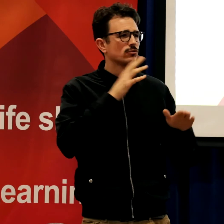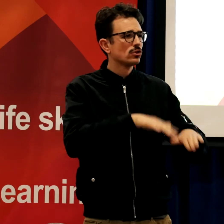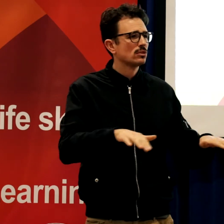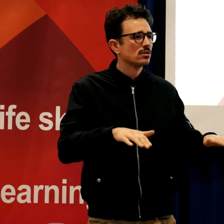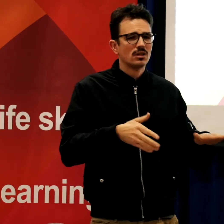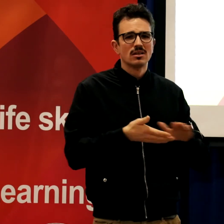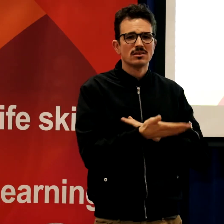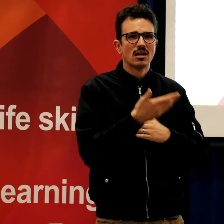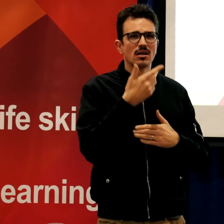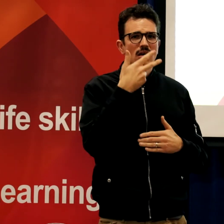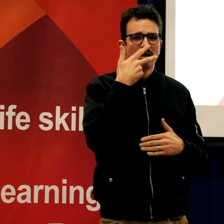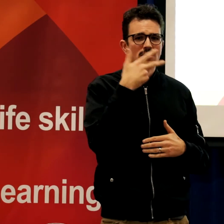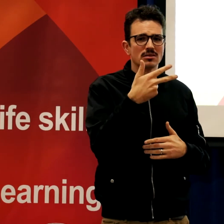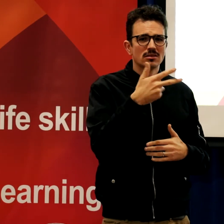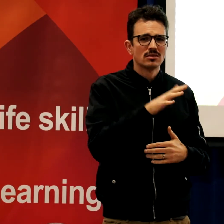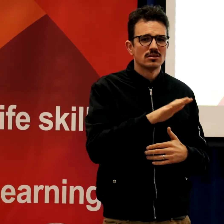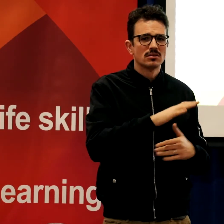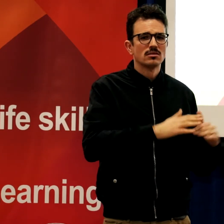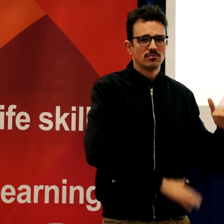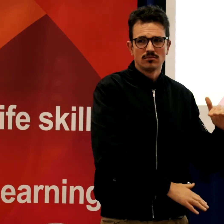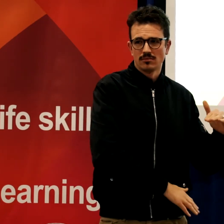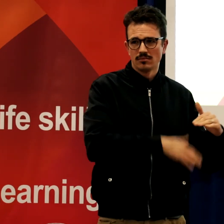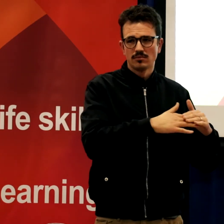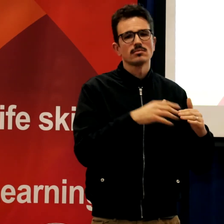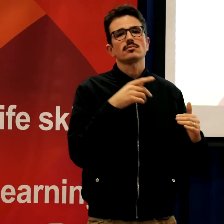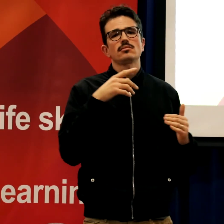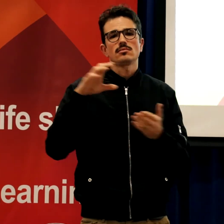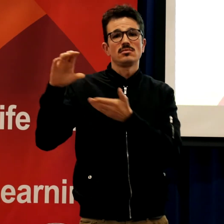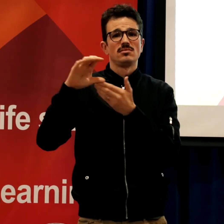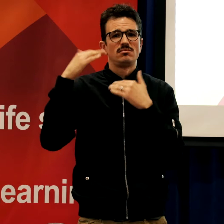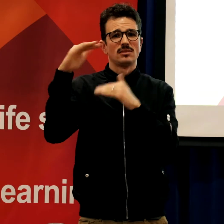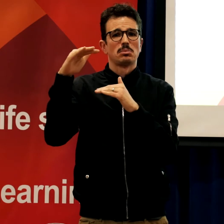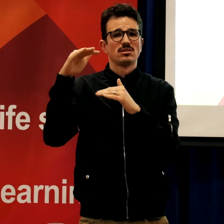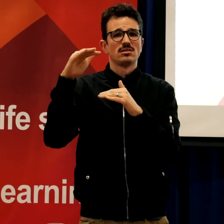That was for Deaf children under 8 years old, limited to that age group,